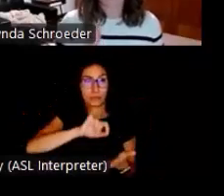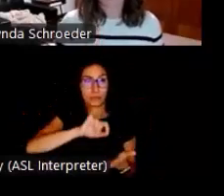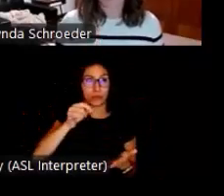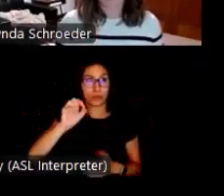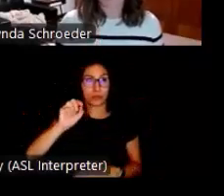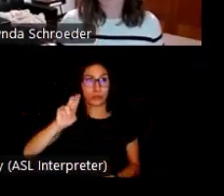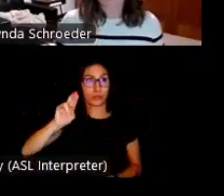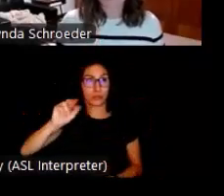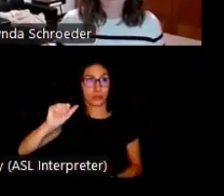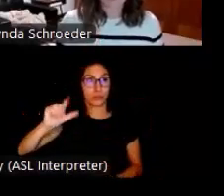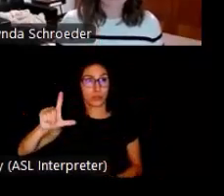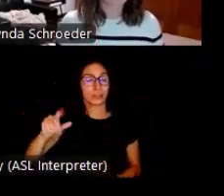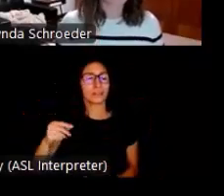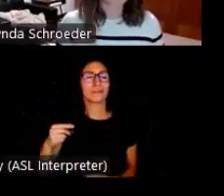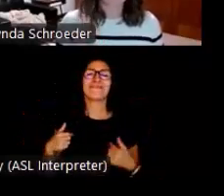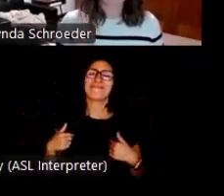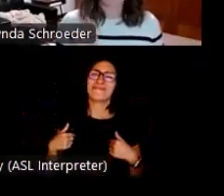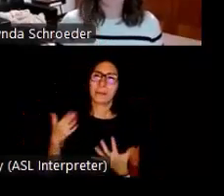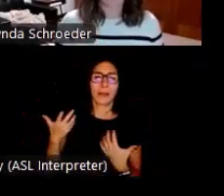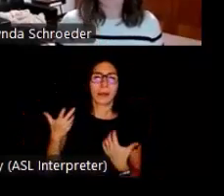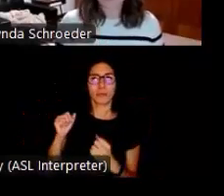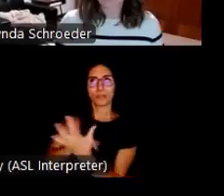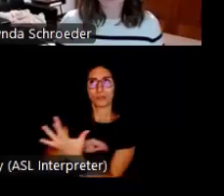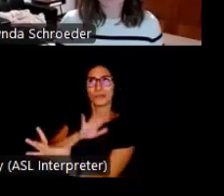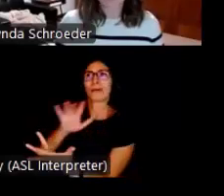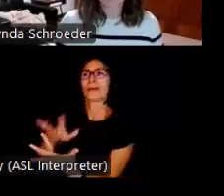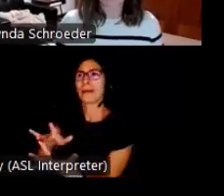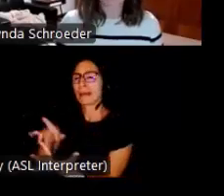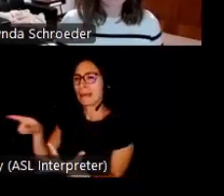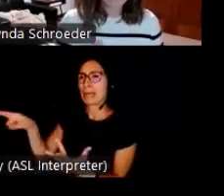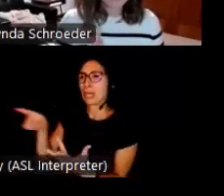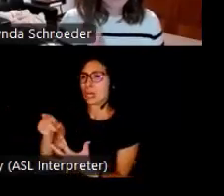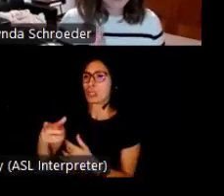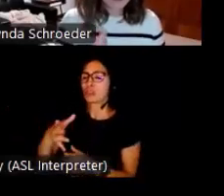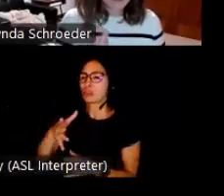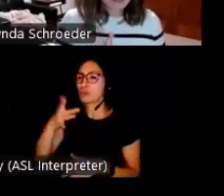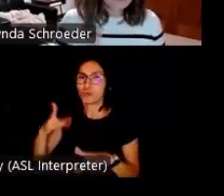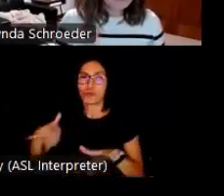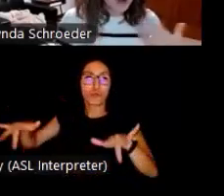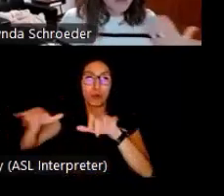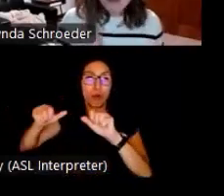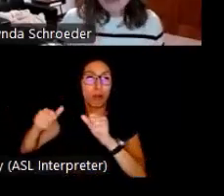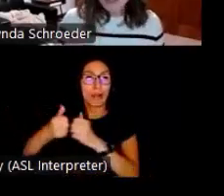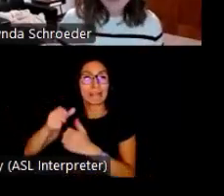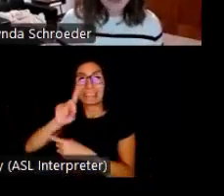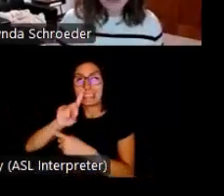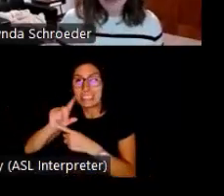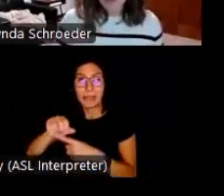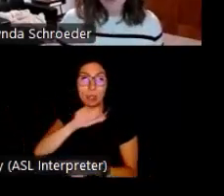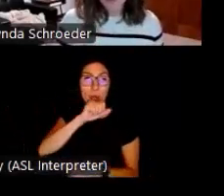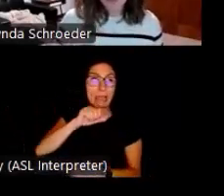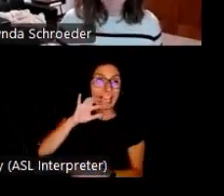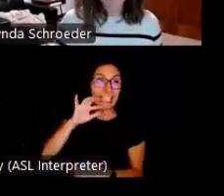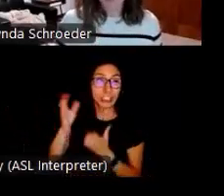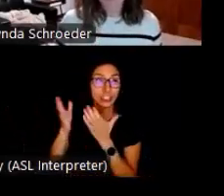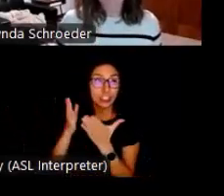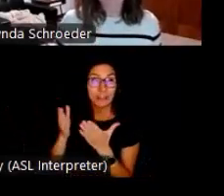provide rural disability services or aging services, almost none of them actually have free access